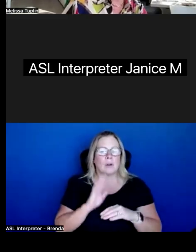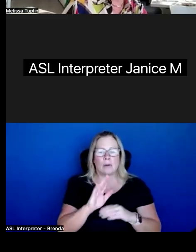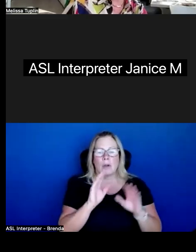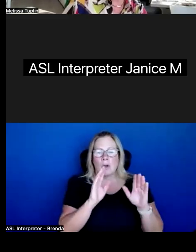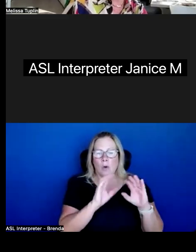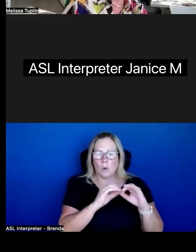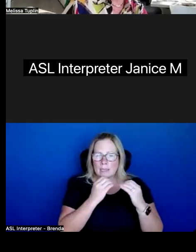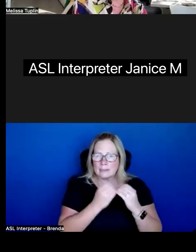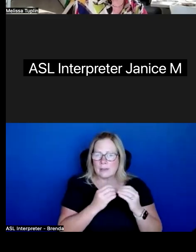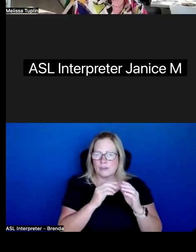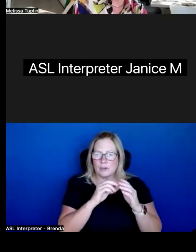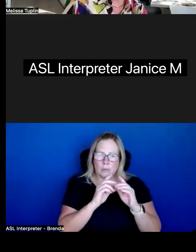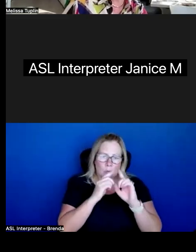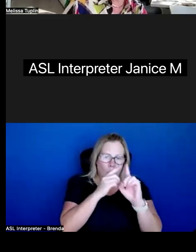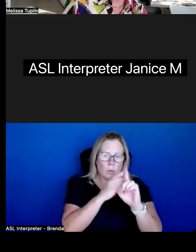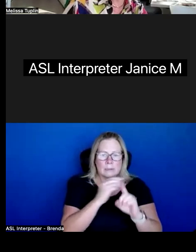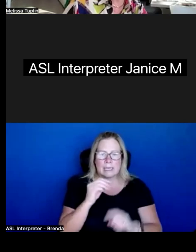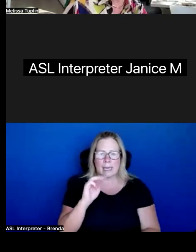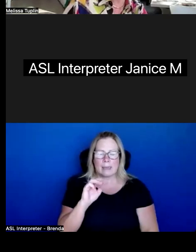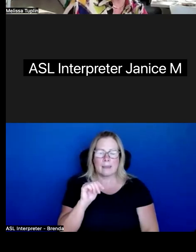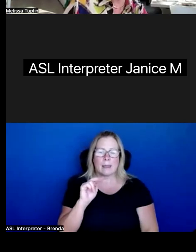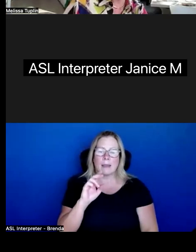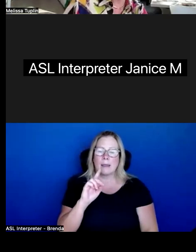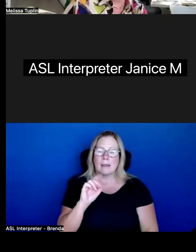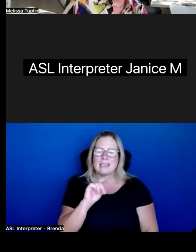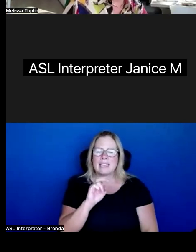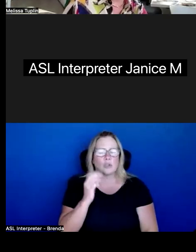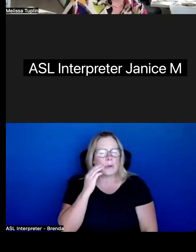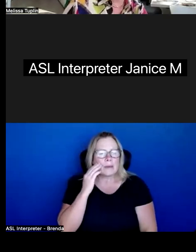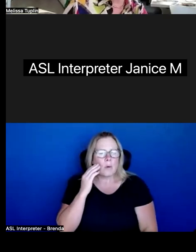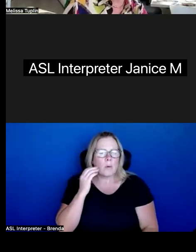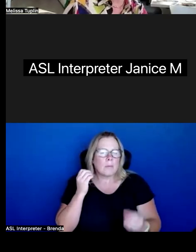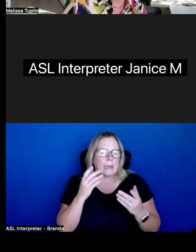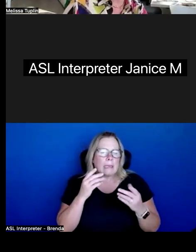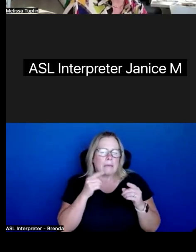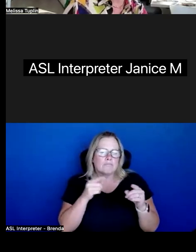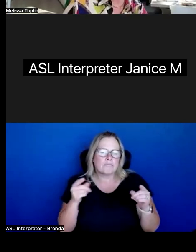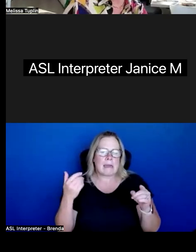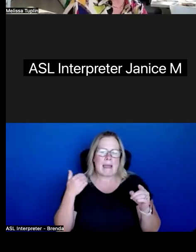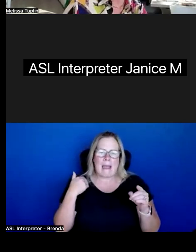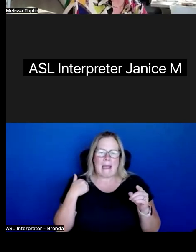mandates that may touch aspects of both the community and professional arts organizations